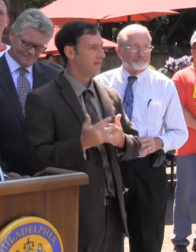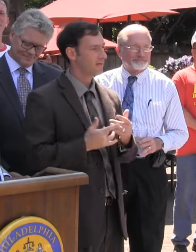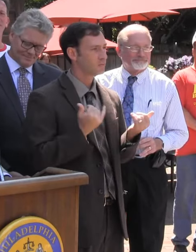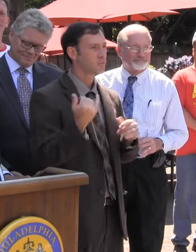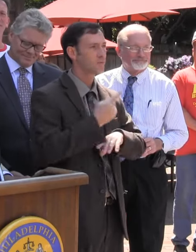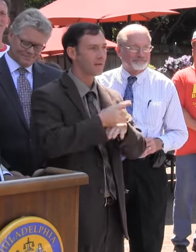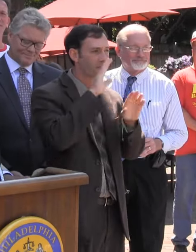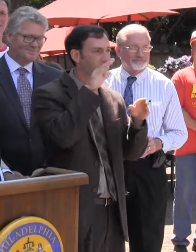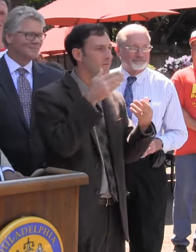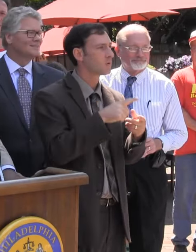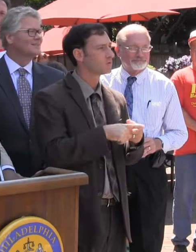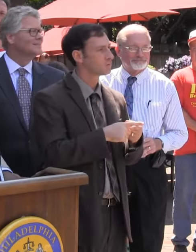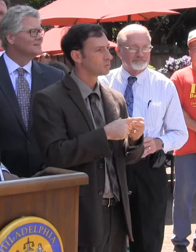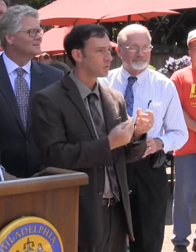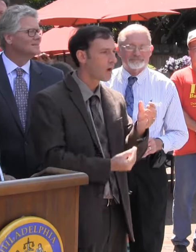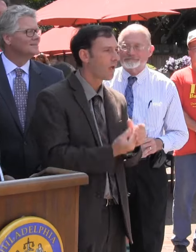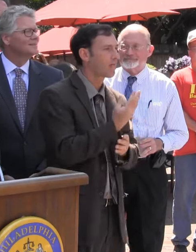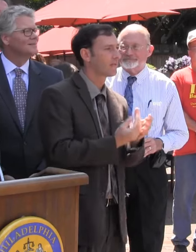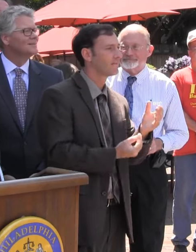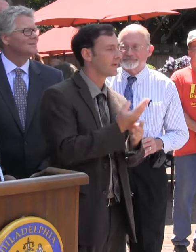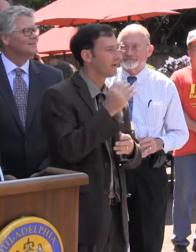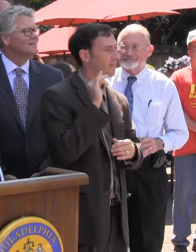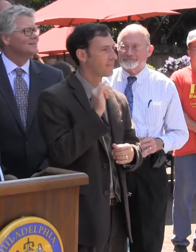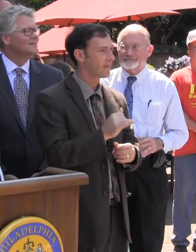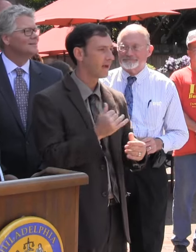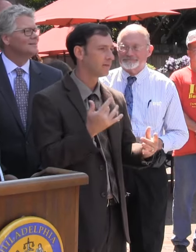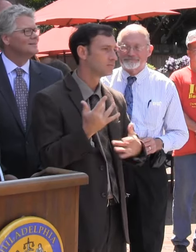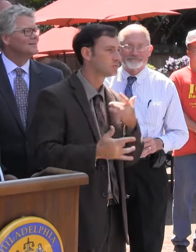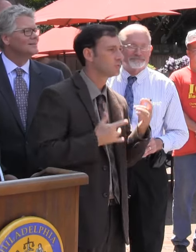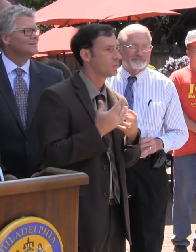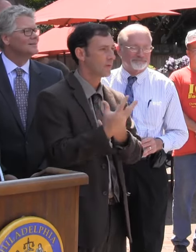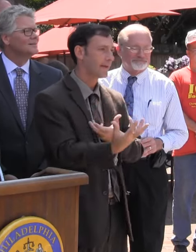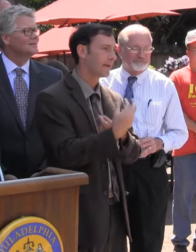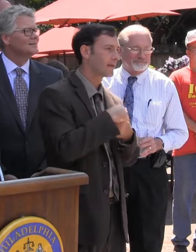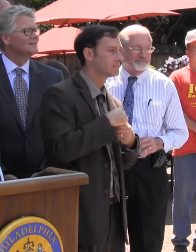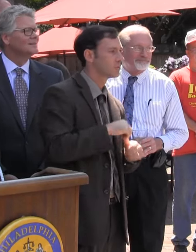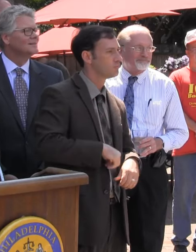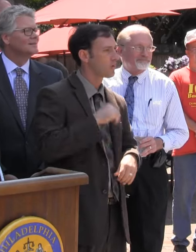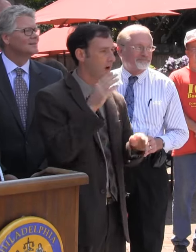on cultivating some of that joy, engagement and pride all across the city, region and